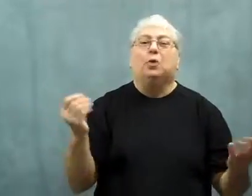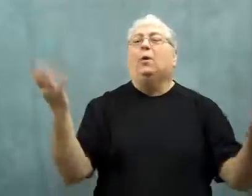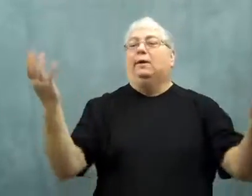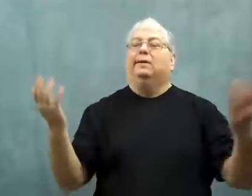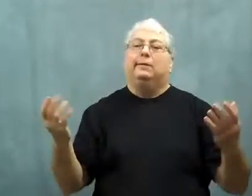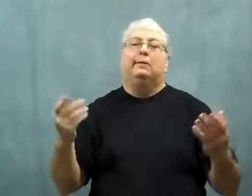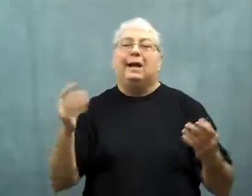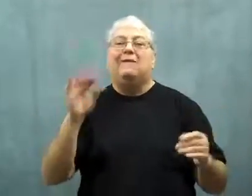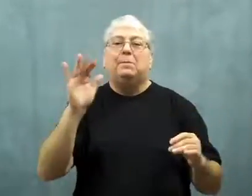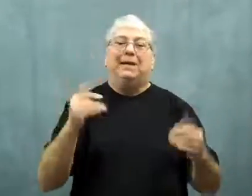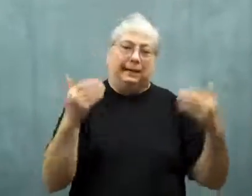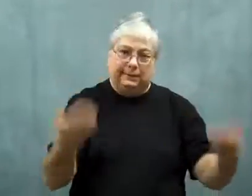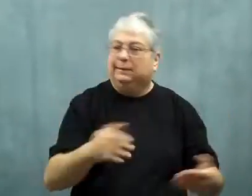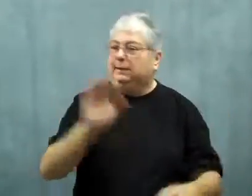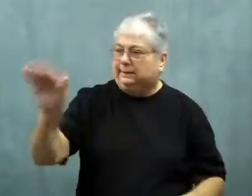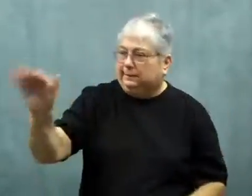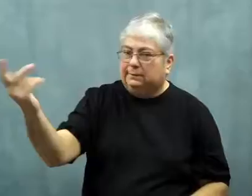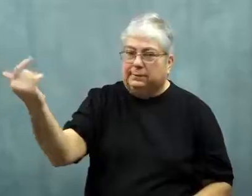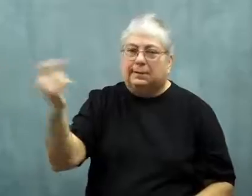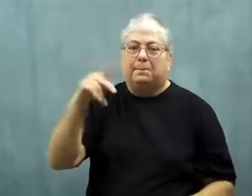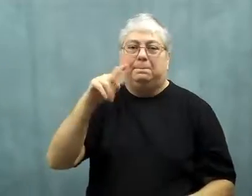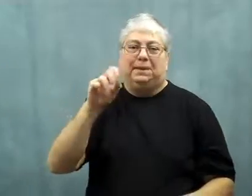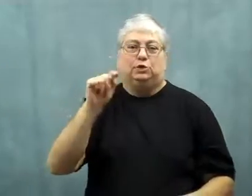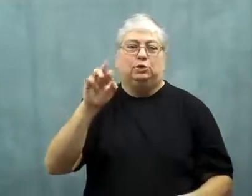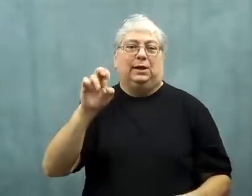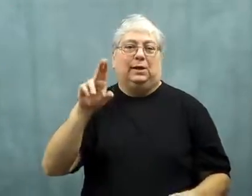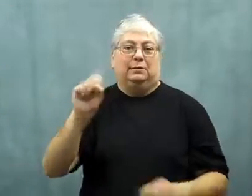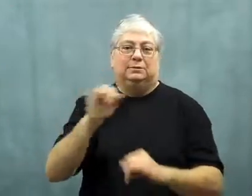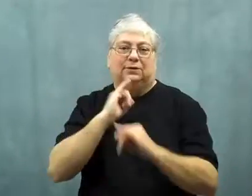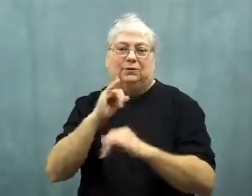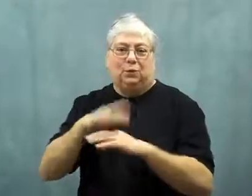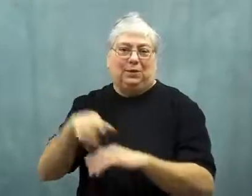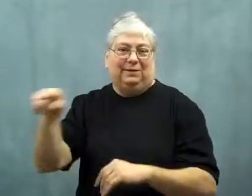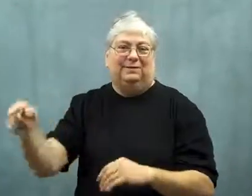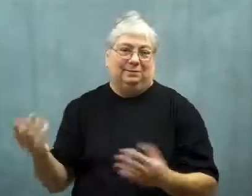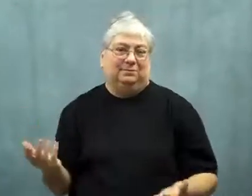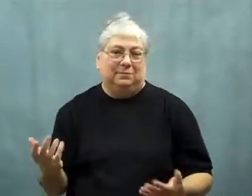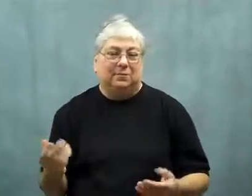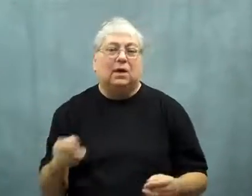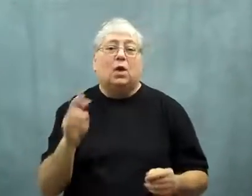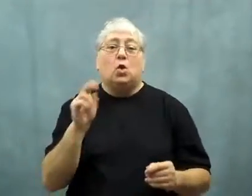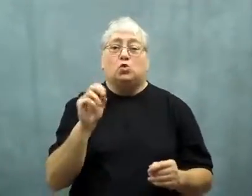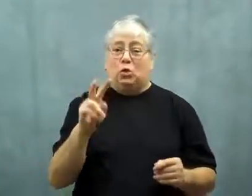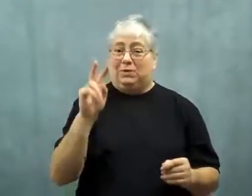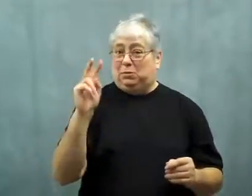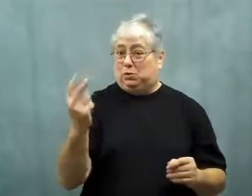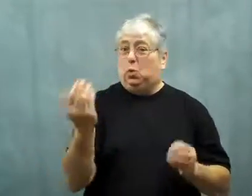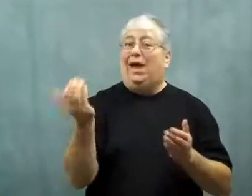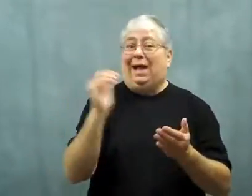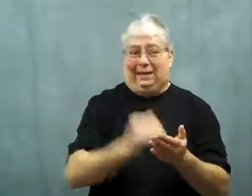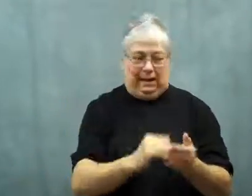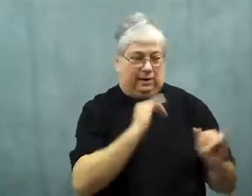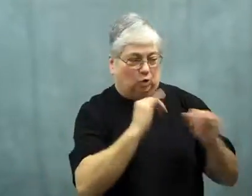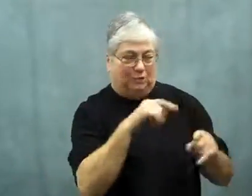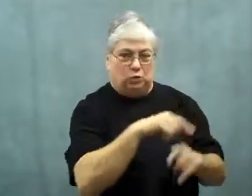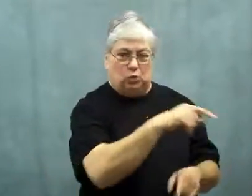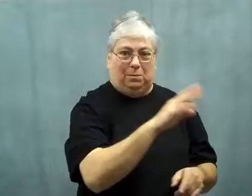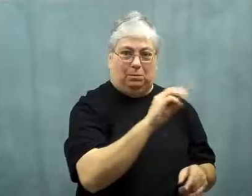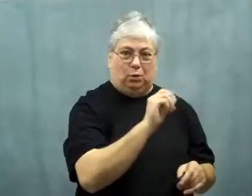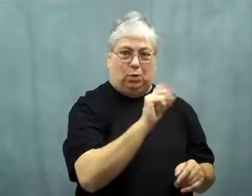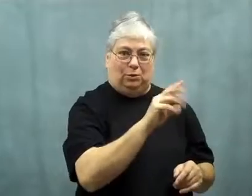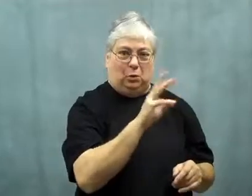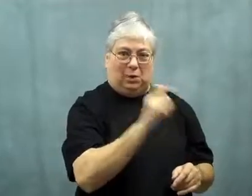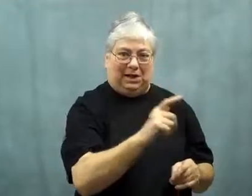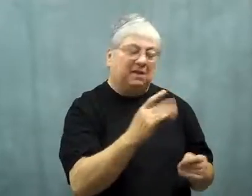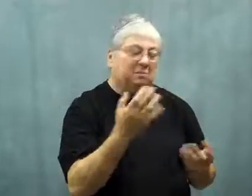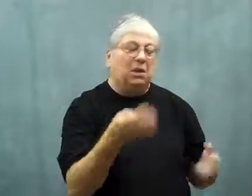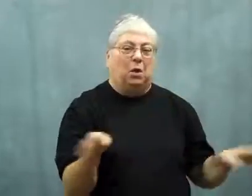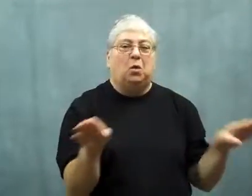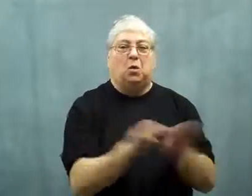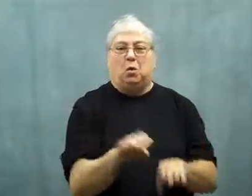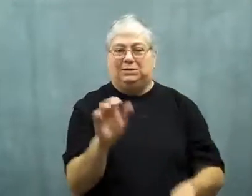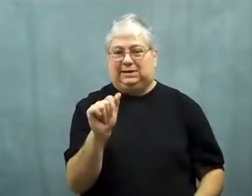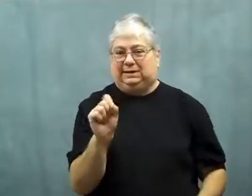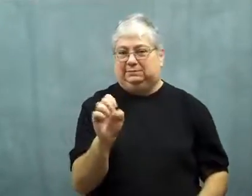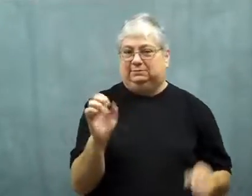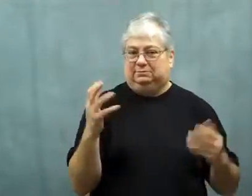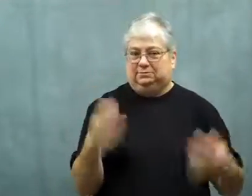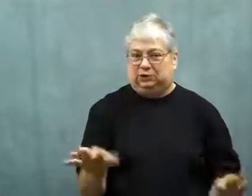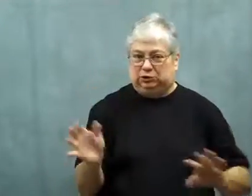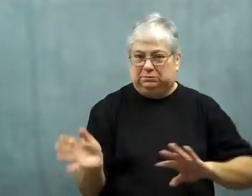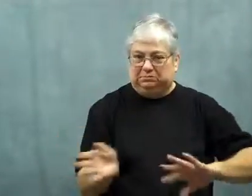Petraeus was then called in for an interview by the FBI.